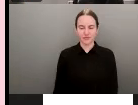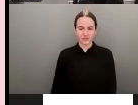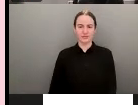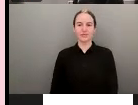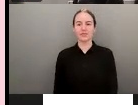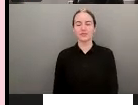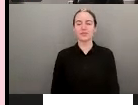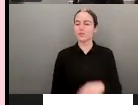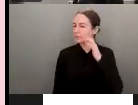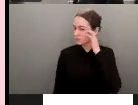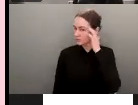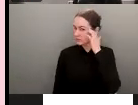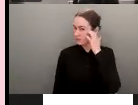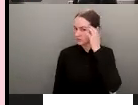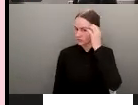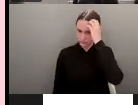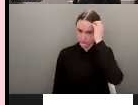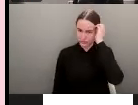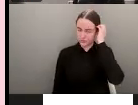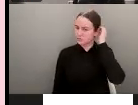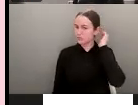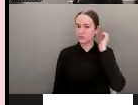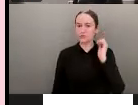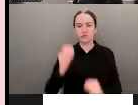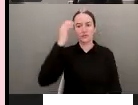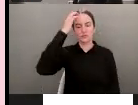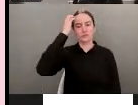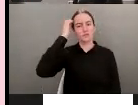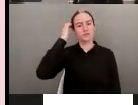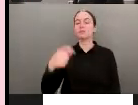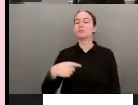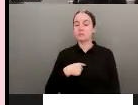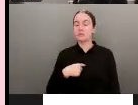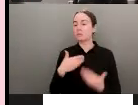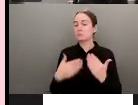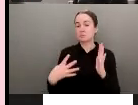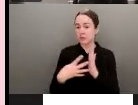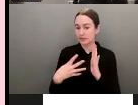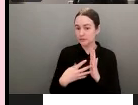So, what I am gonna test - I am gonna use a couple of